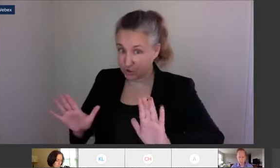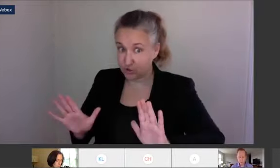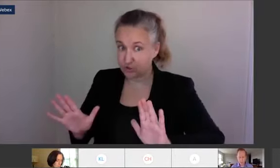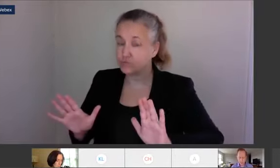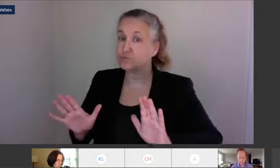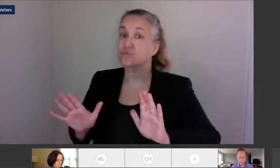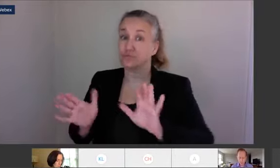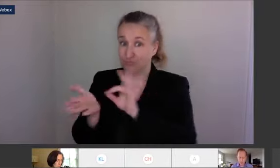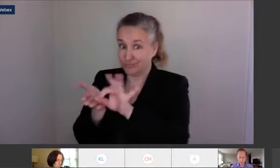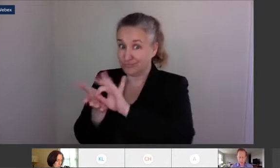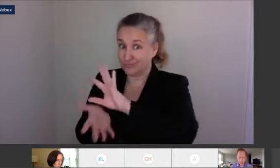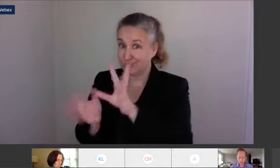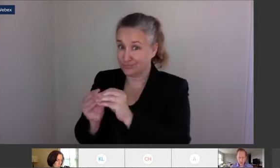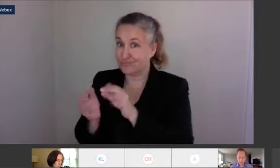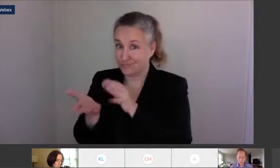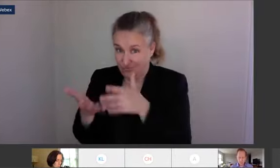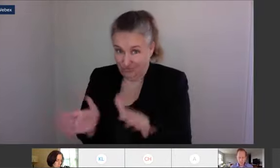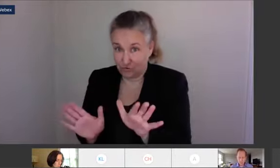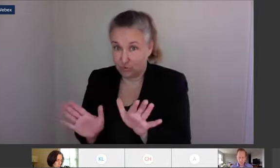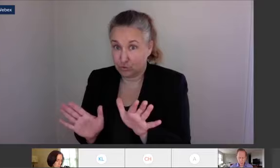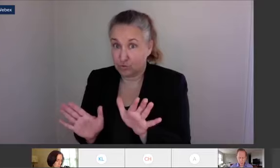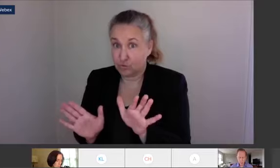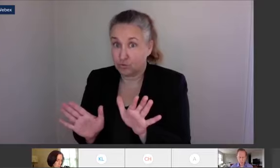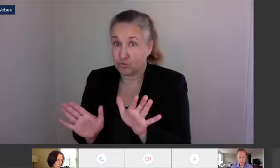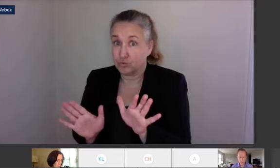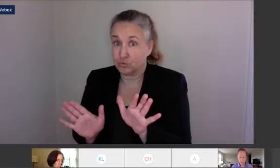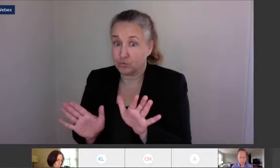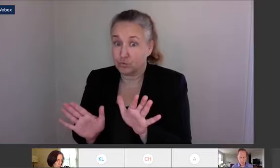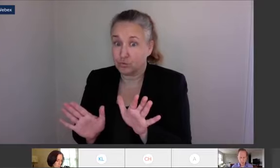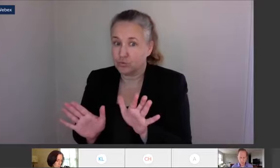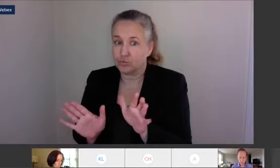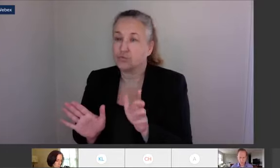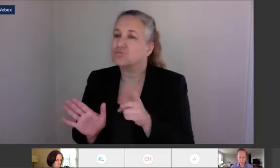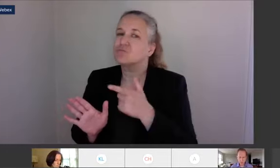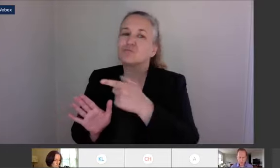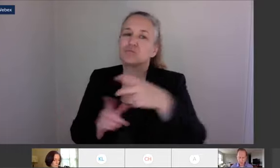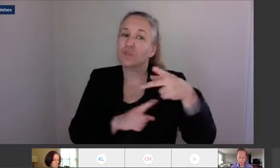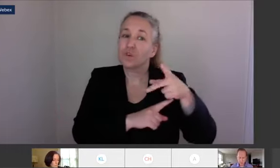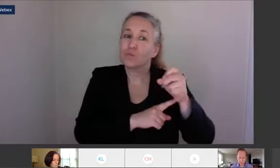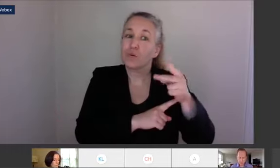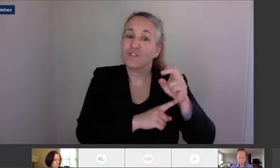complete which we couldn't start those Provisionals until tabulation was